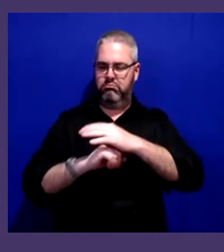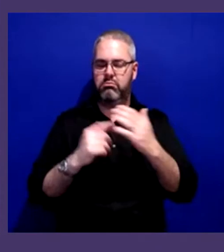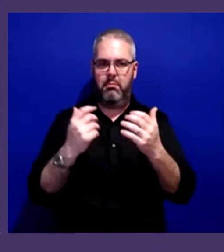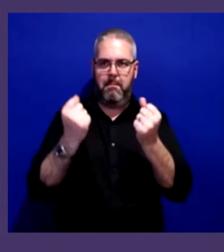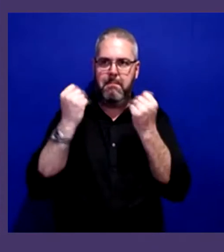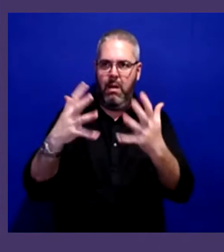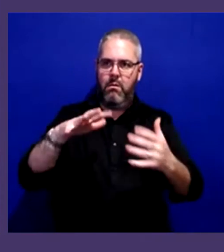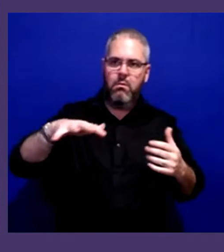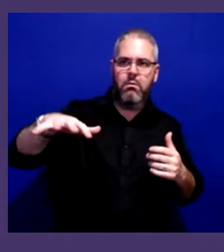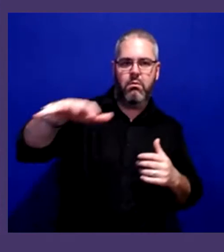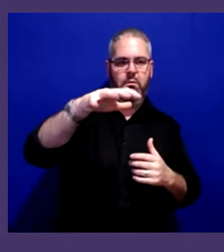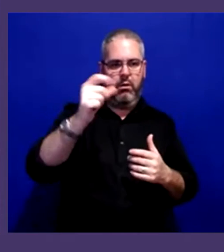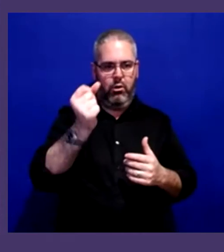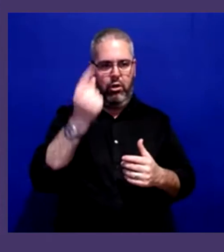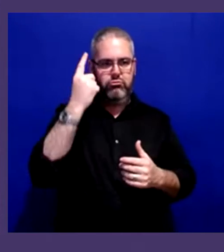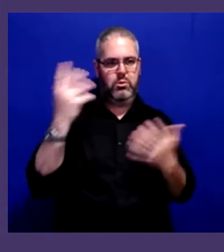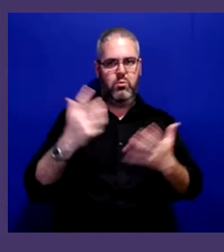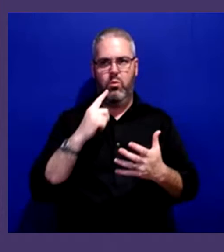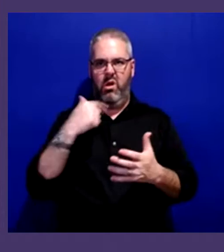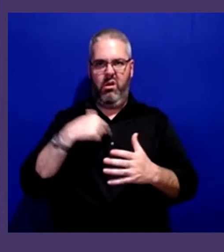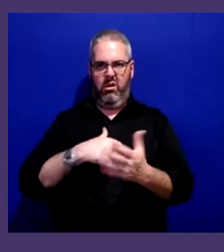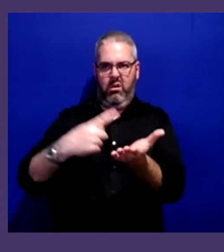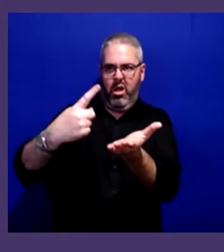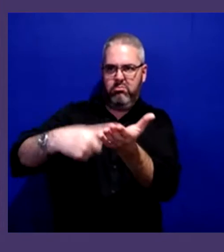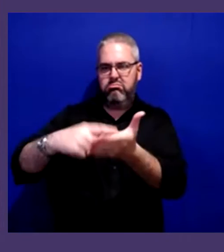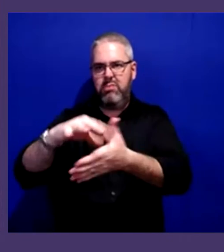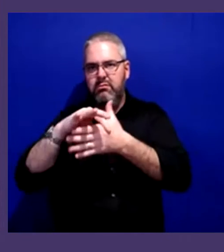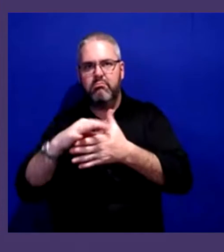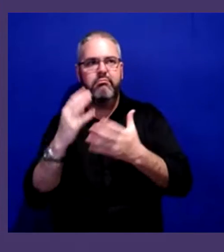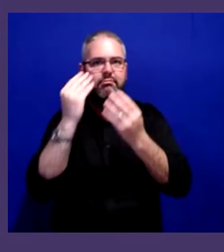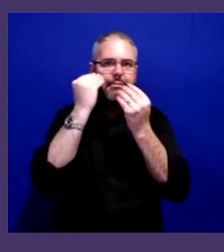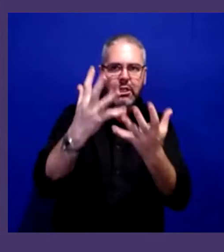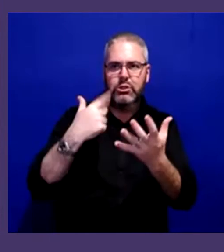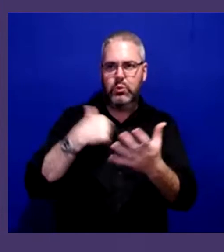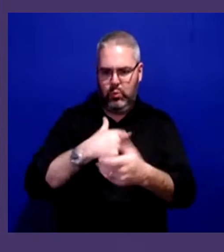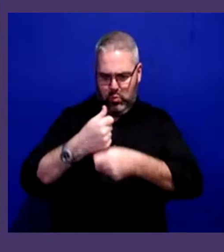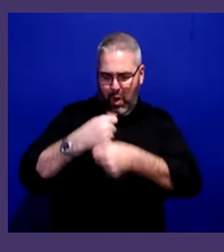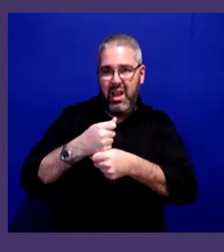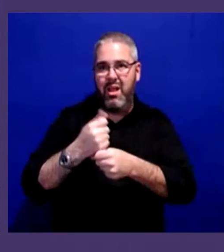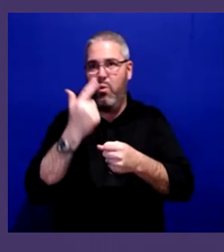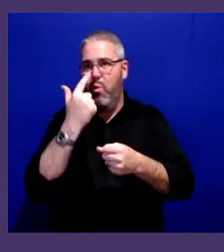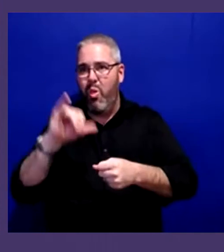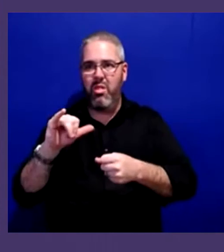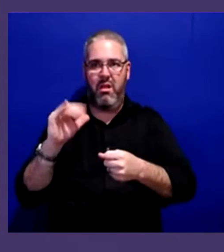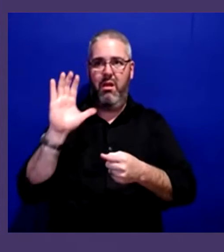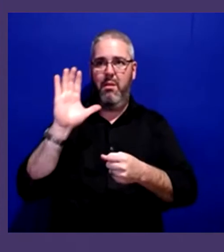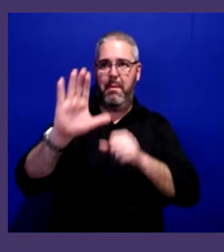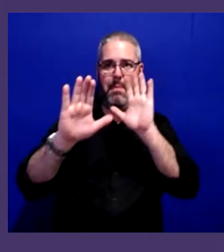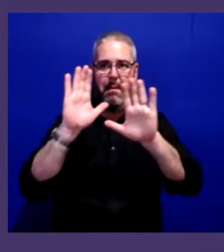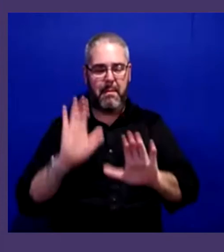the content that we are creating. It's really easy to get into this mindset where we are